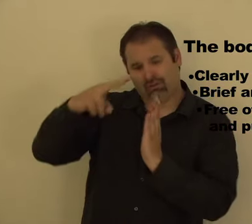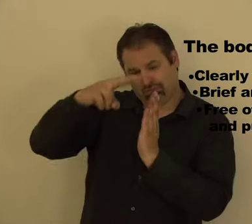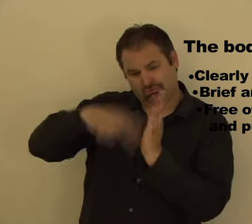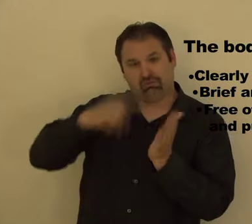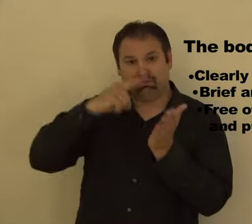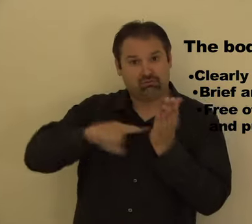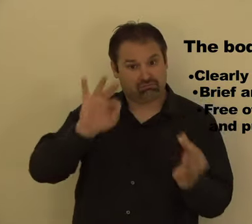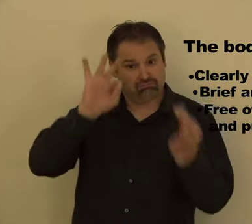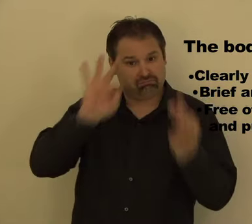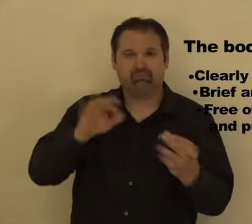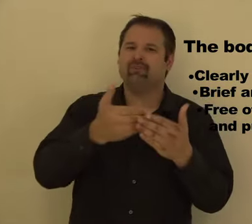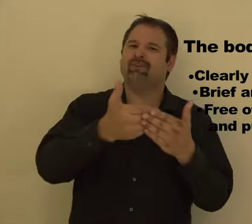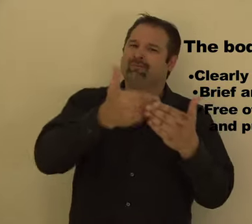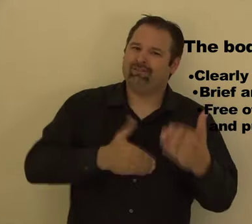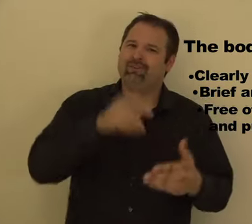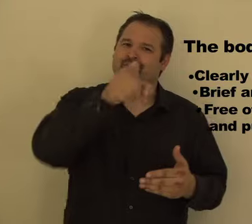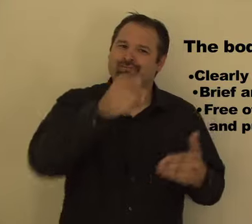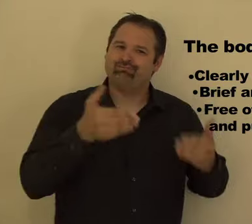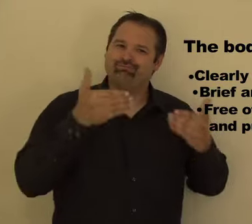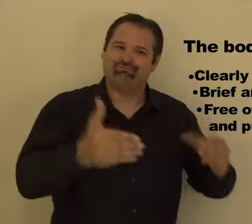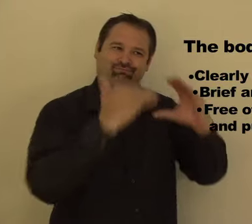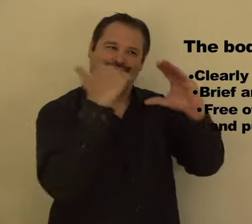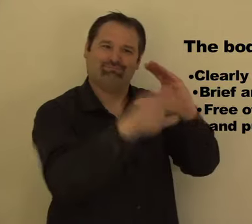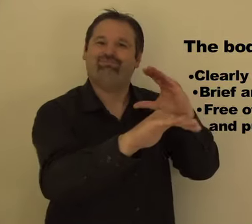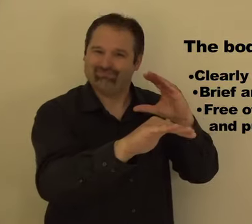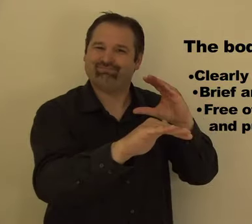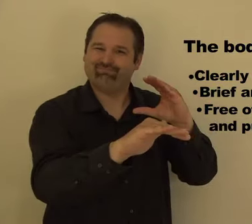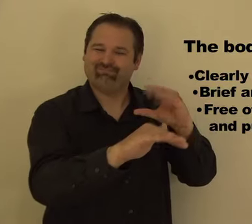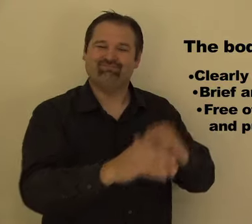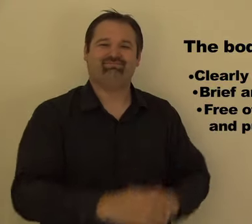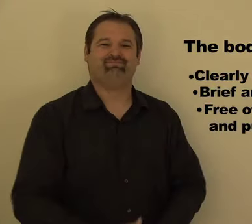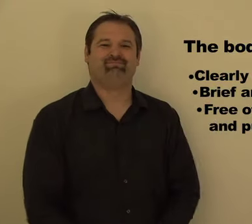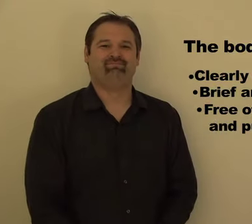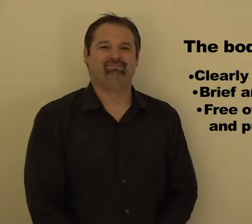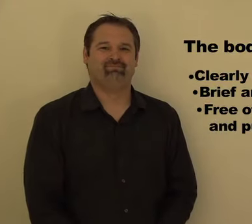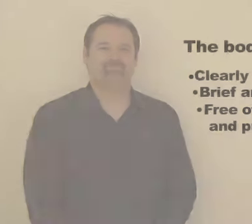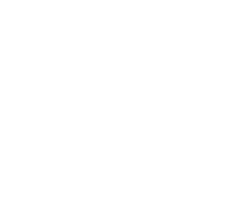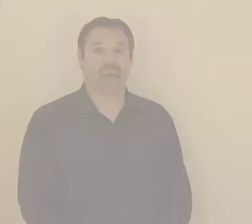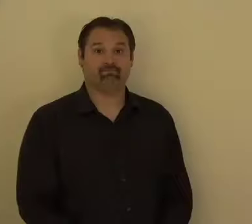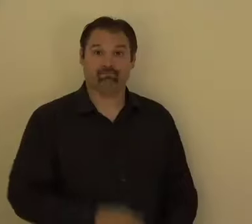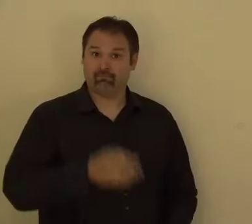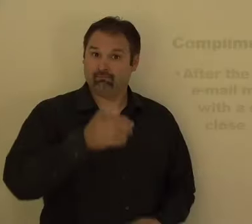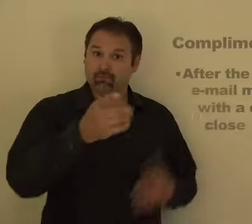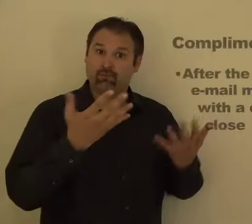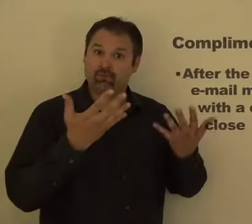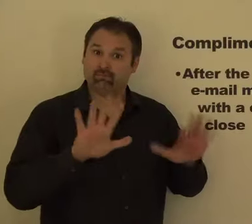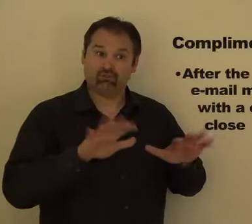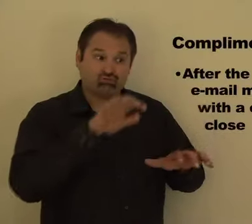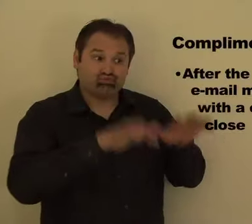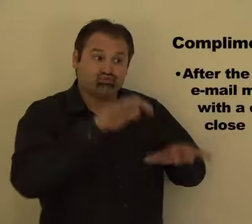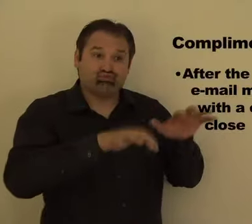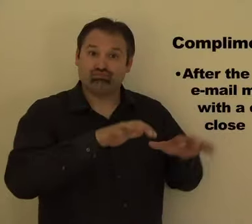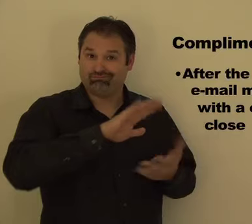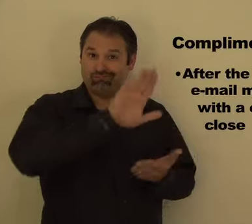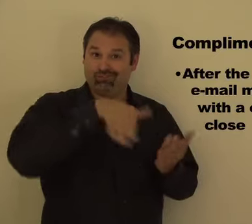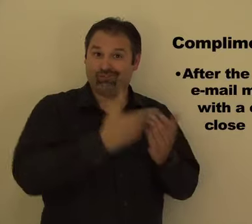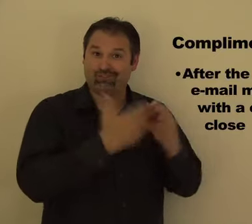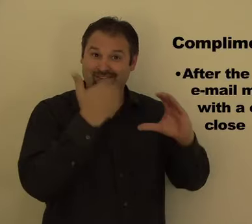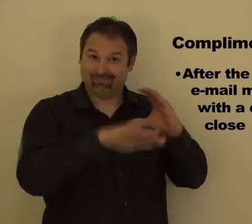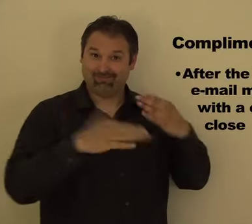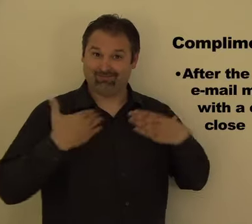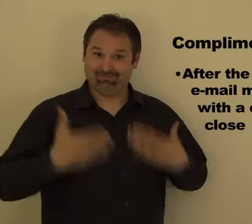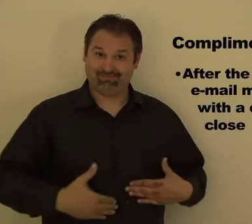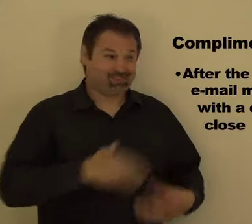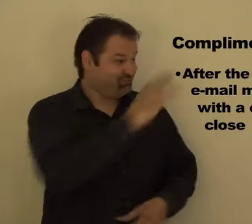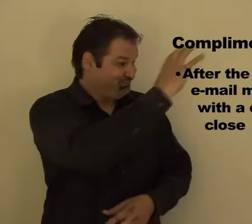After the body of the email message, you should show the reader common courtesy by